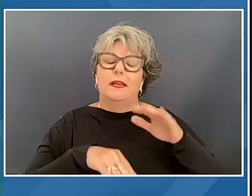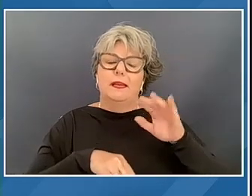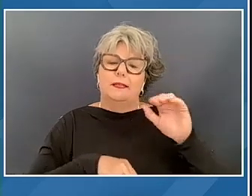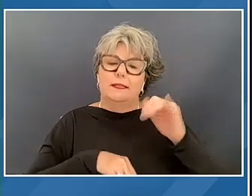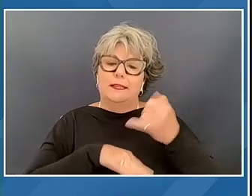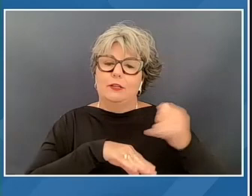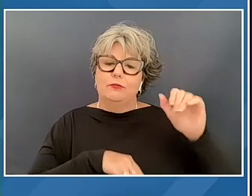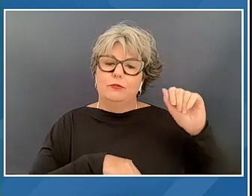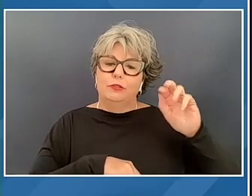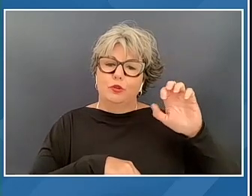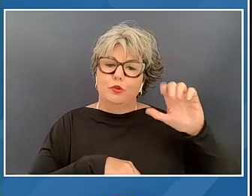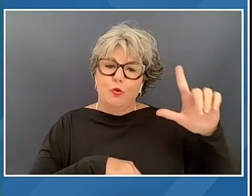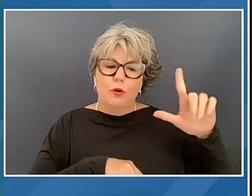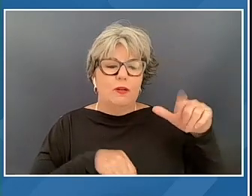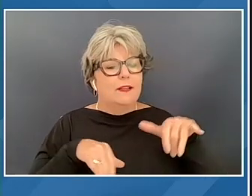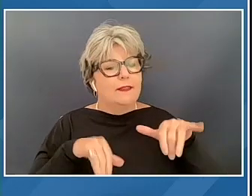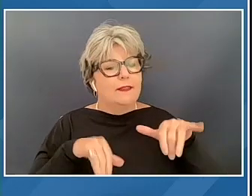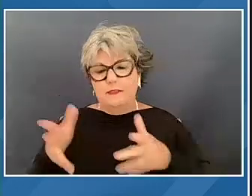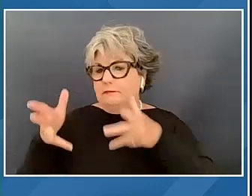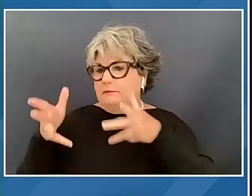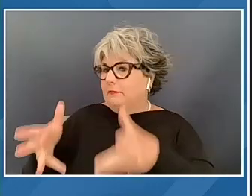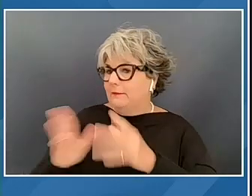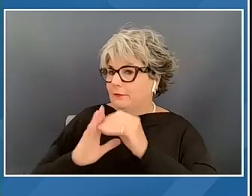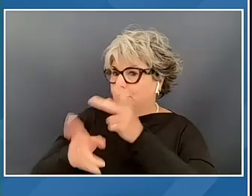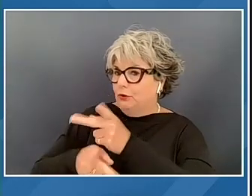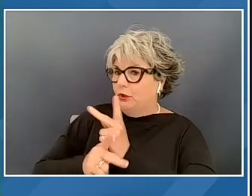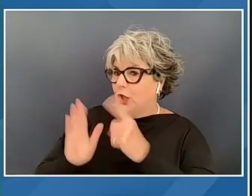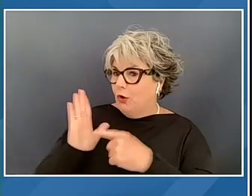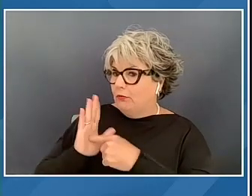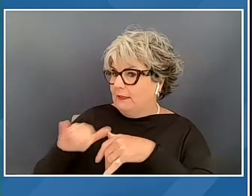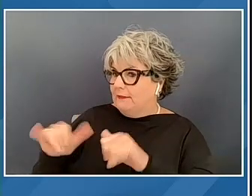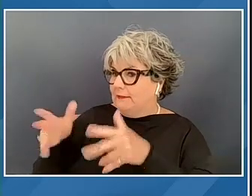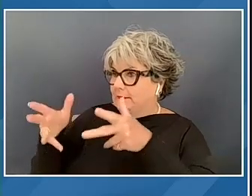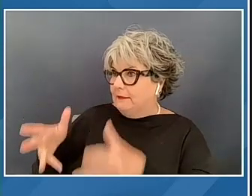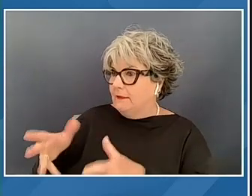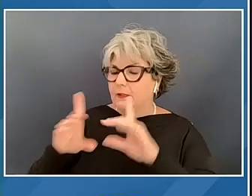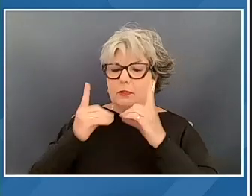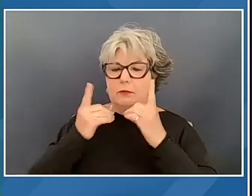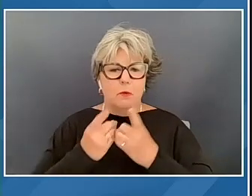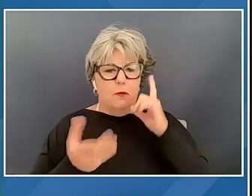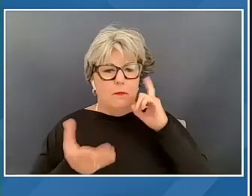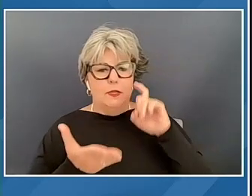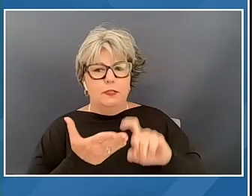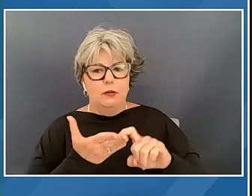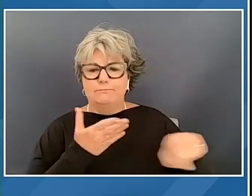And they are still left with their student loan debt. And as the Department noted, they do not know how they're going to